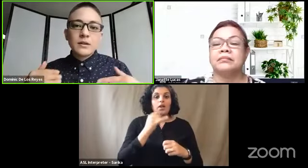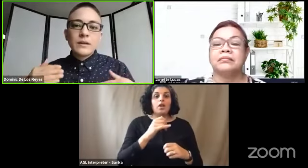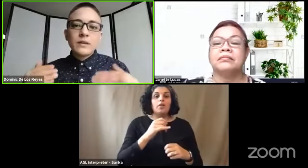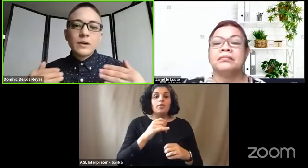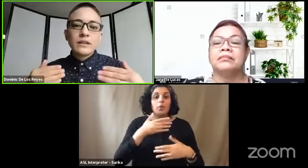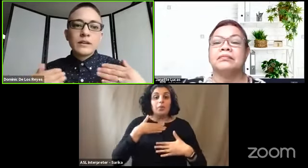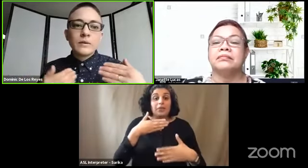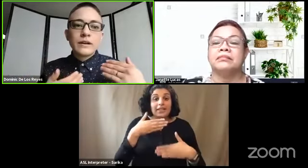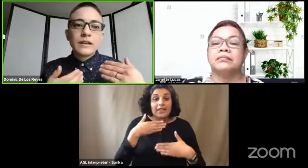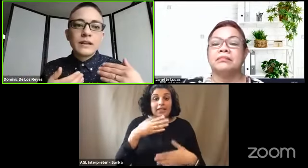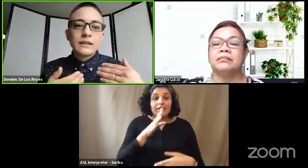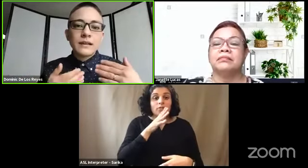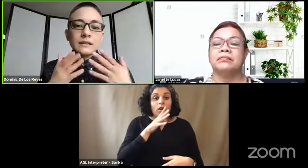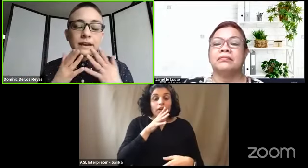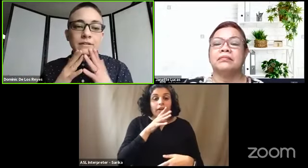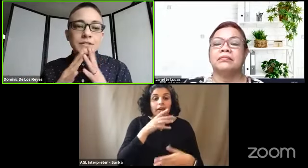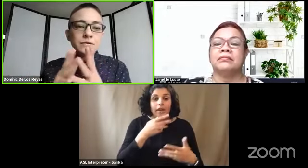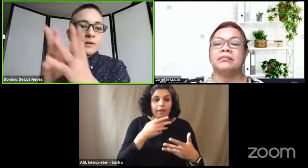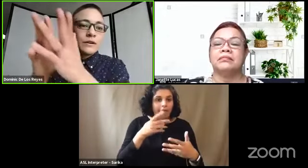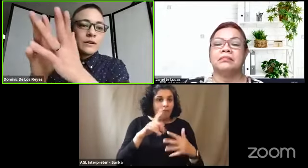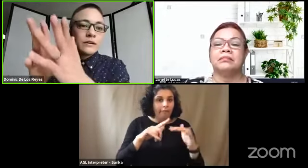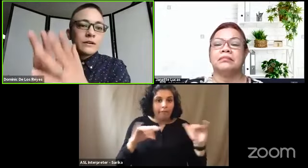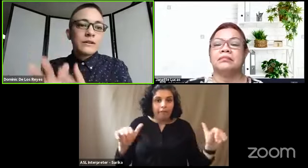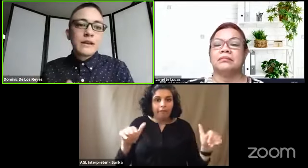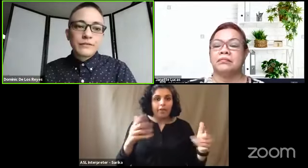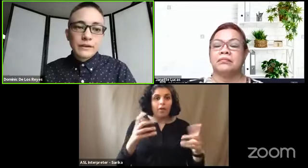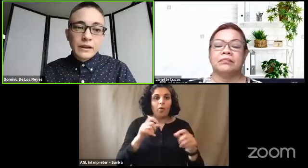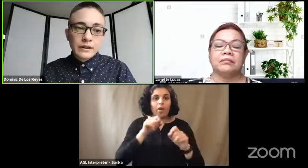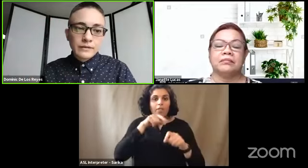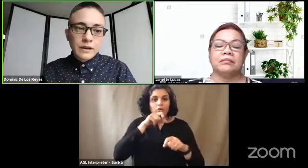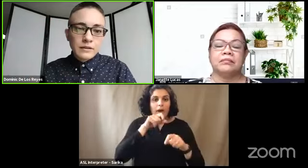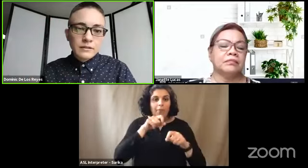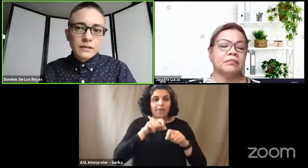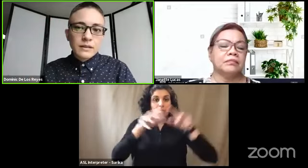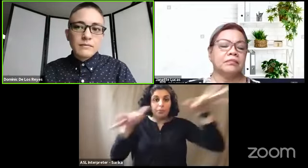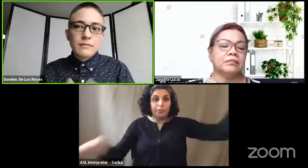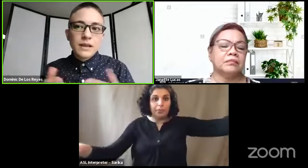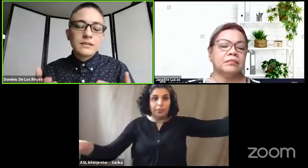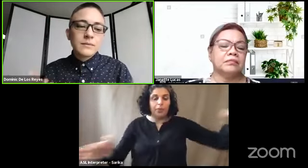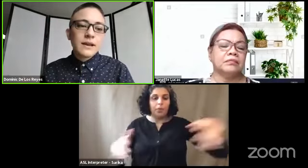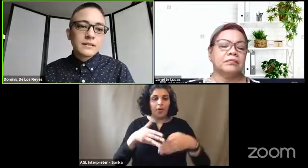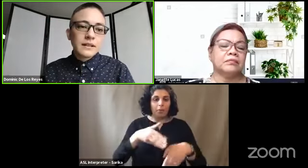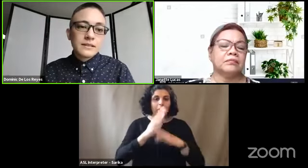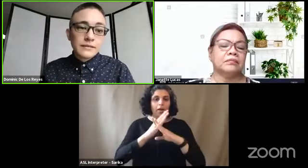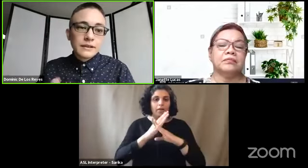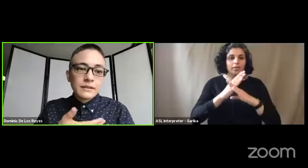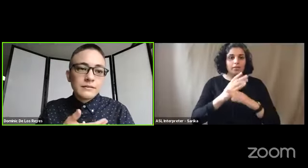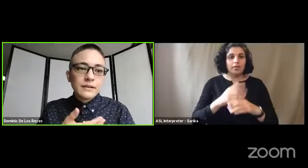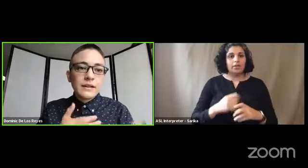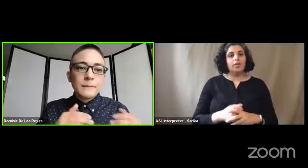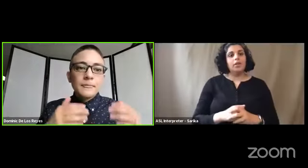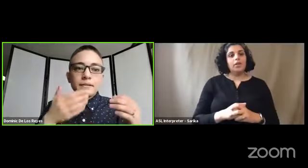So any way that you’re wearing it that allows for that free airflow, makes the mask less effective, right?